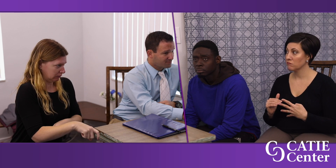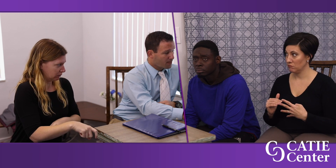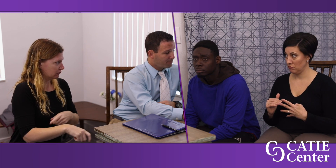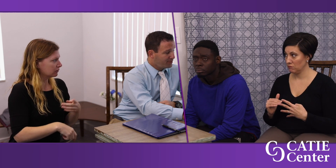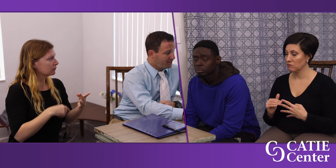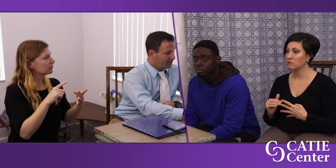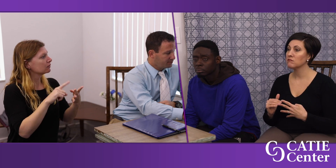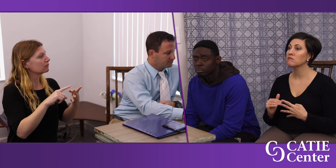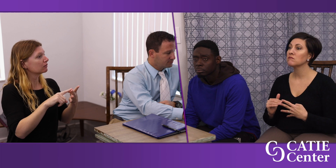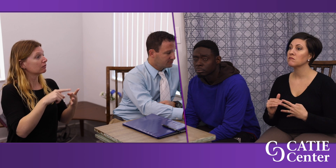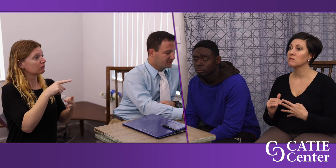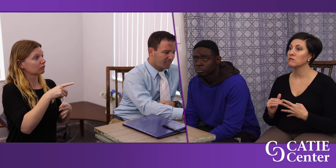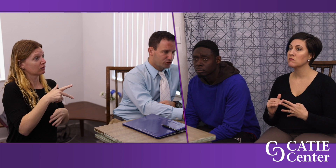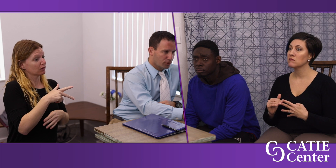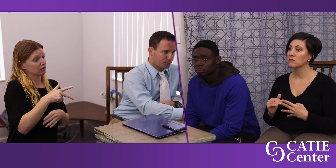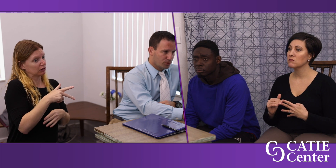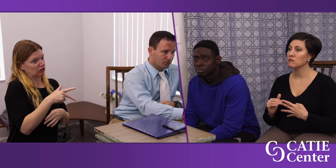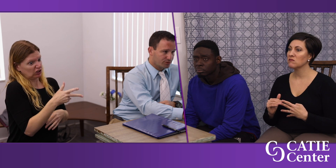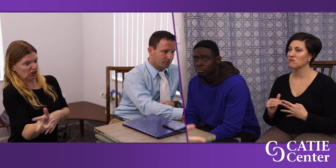B) take sharp turns